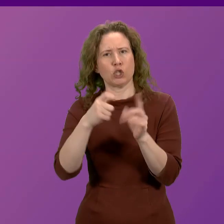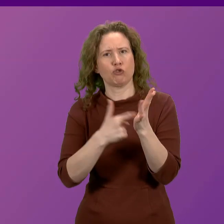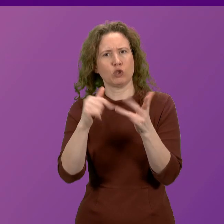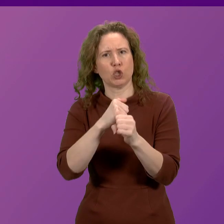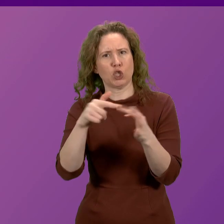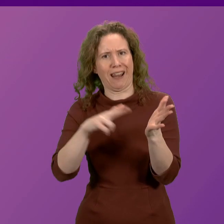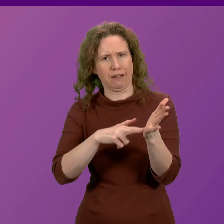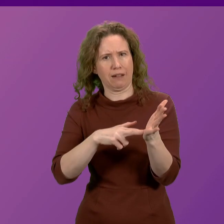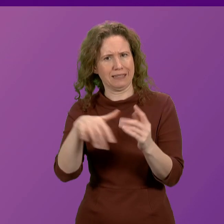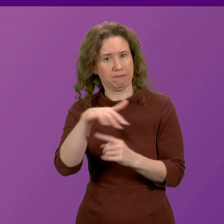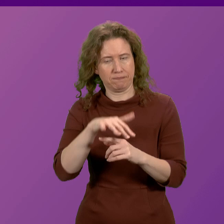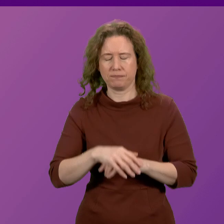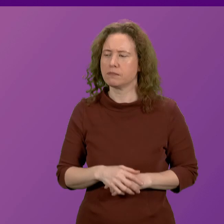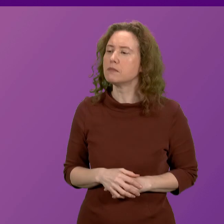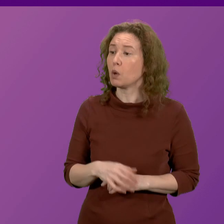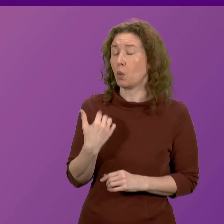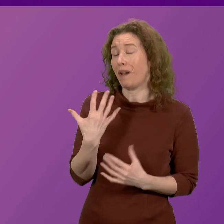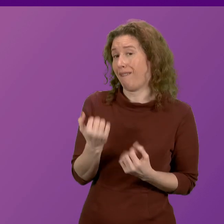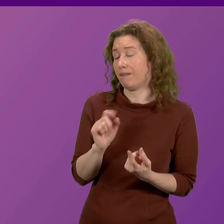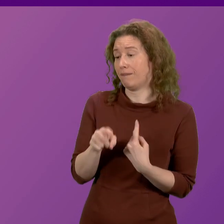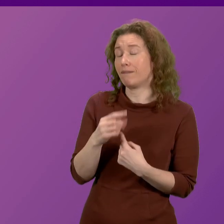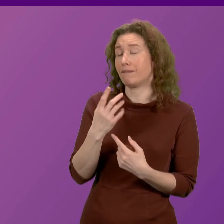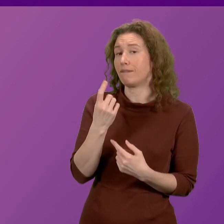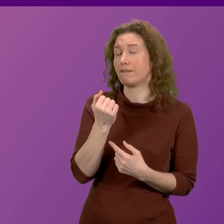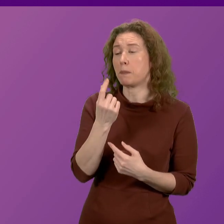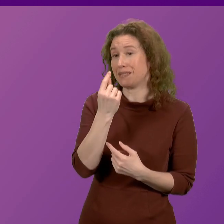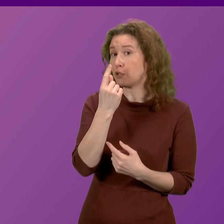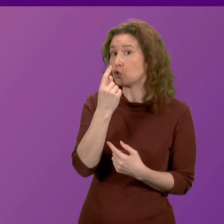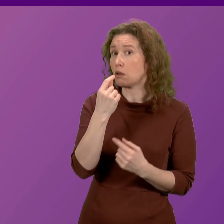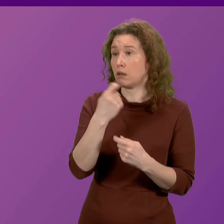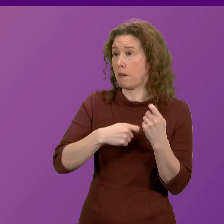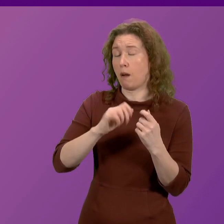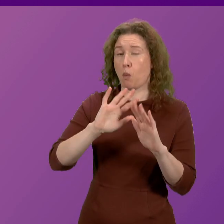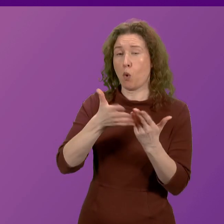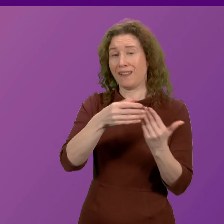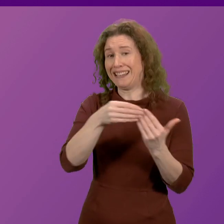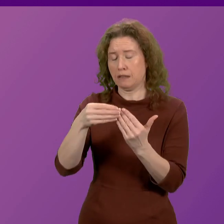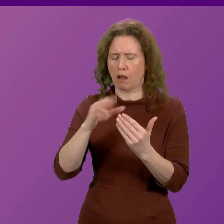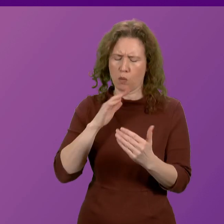Scotland has the potential to be a world-leading hydrogen nation, and the Scottish Government is committed to helping the Scottish hydrogen sector to develop